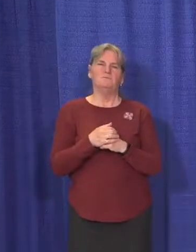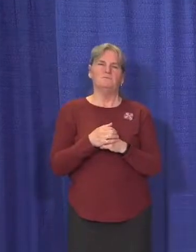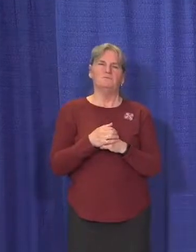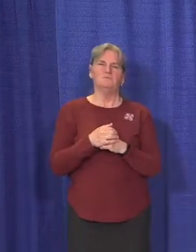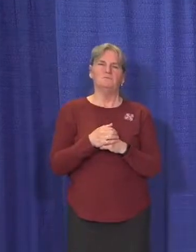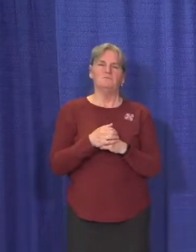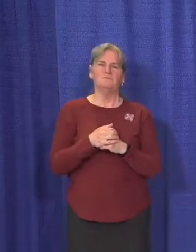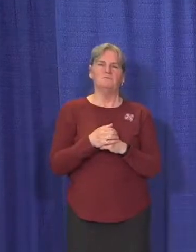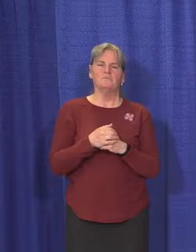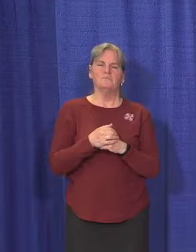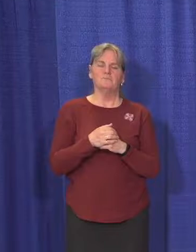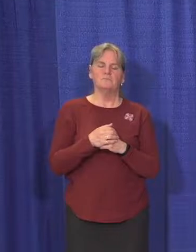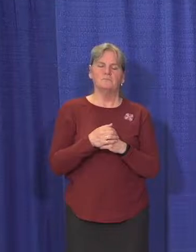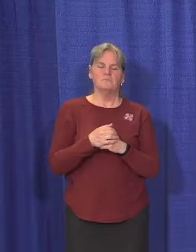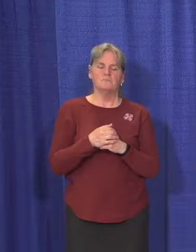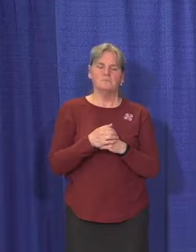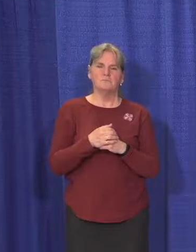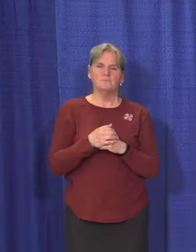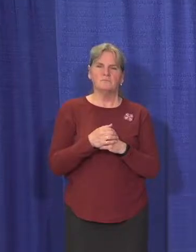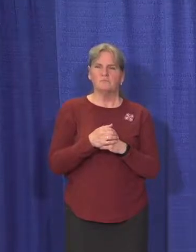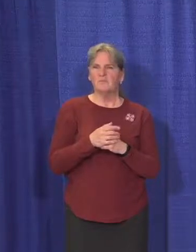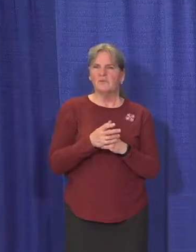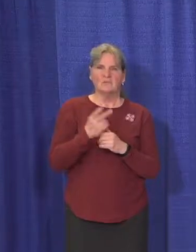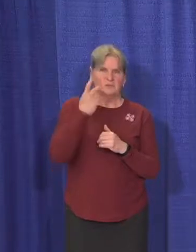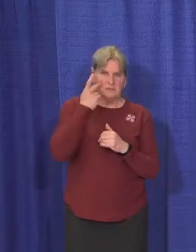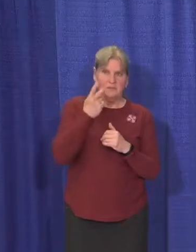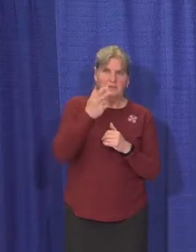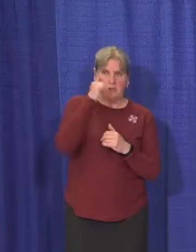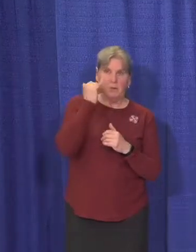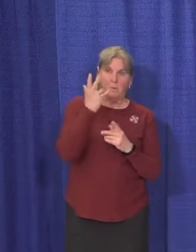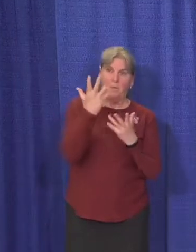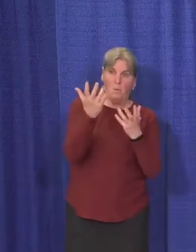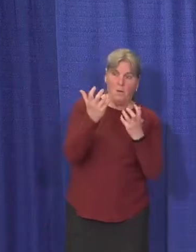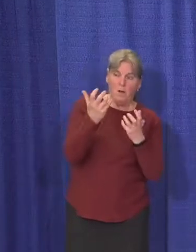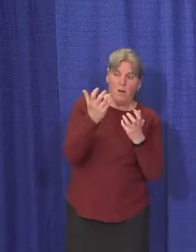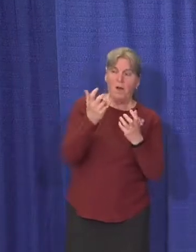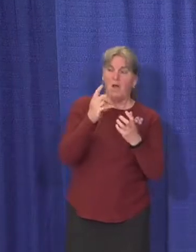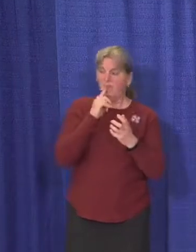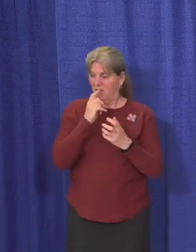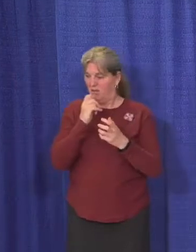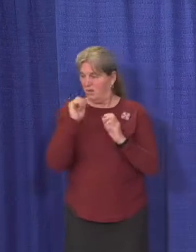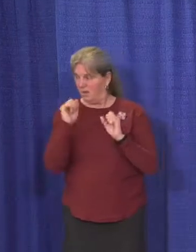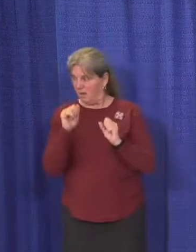responding to what's possible and what we knew the interest